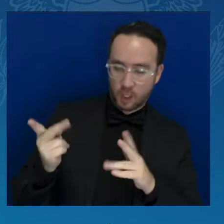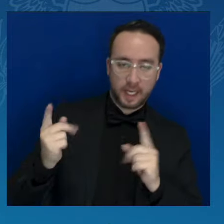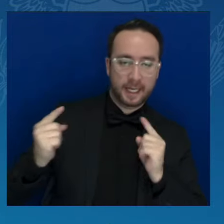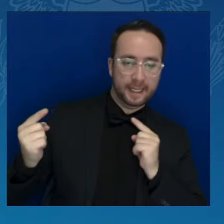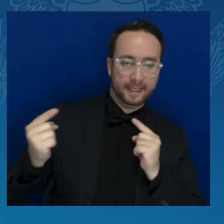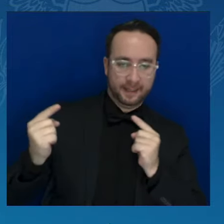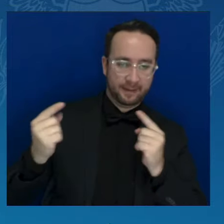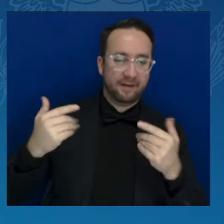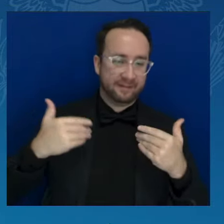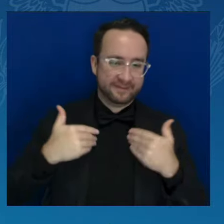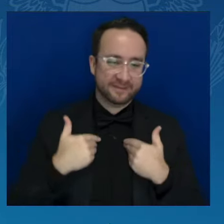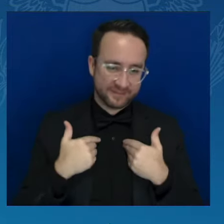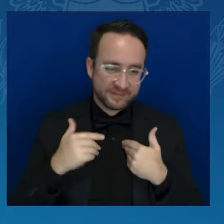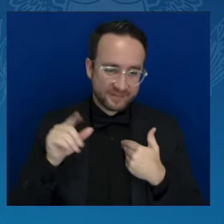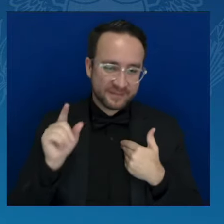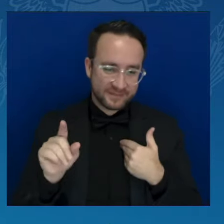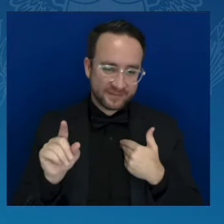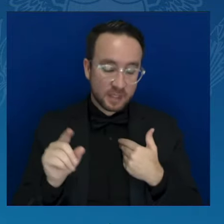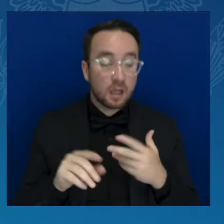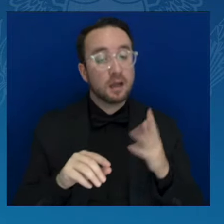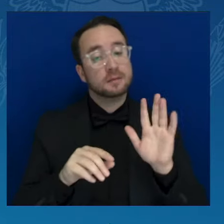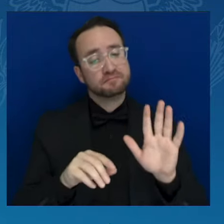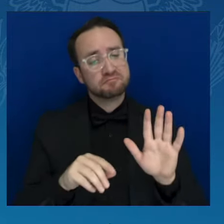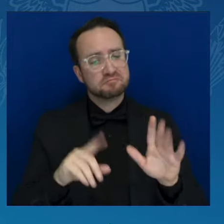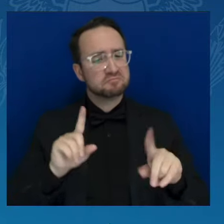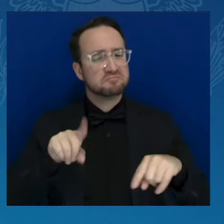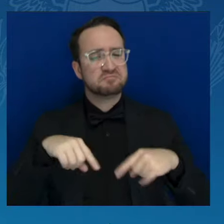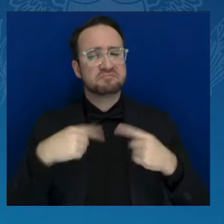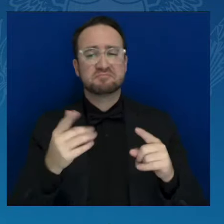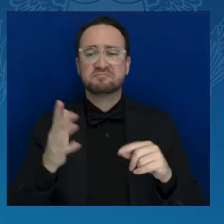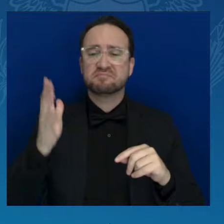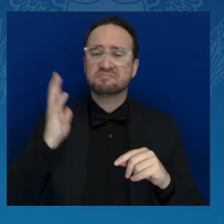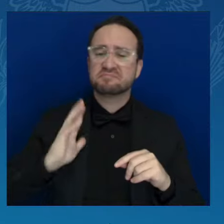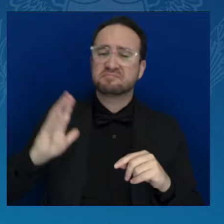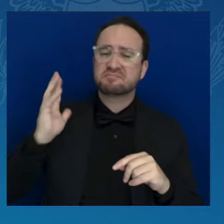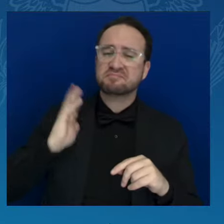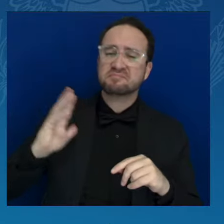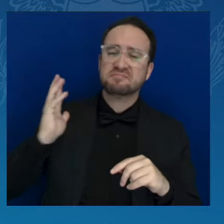that put a man on the moon. But our responsibilities are no less important,